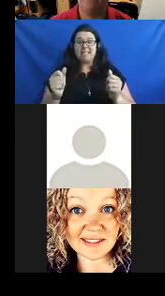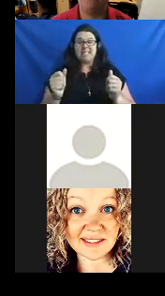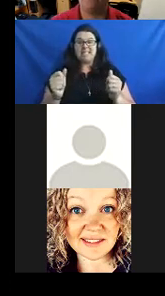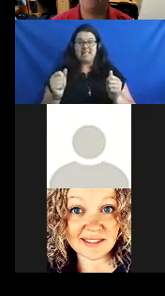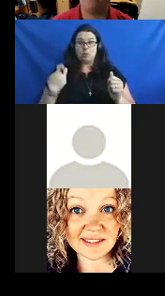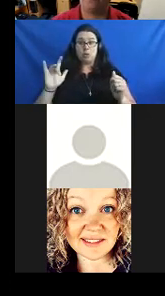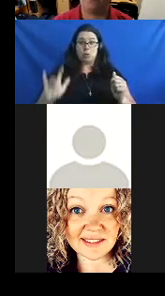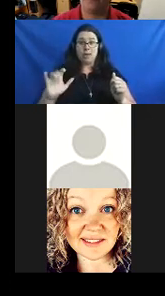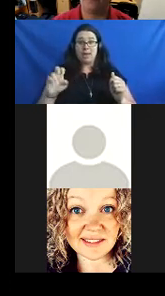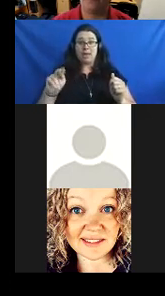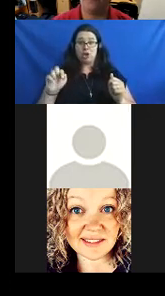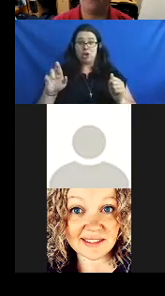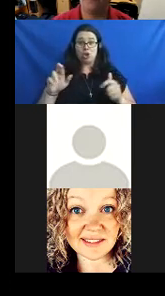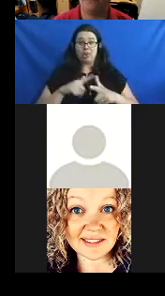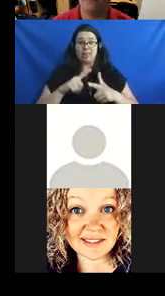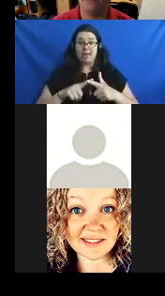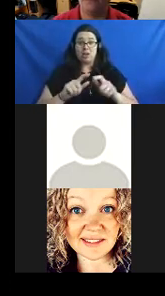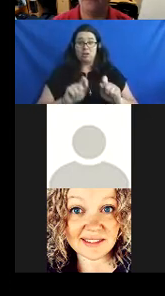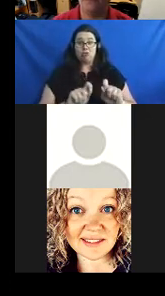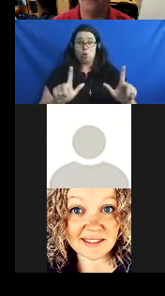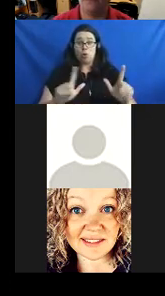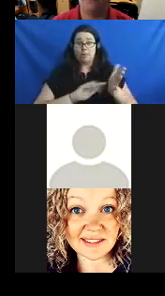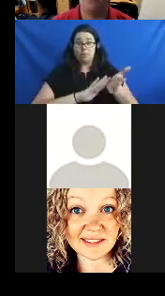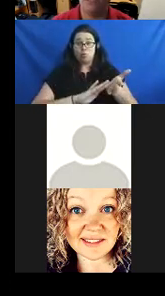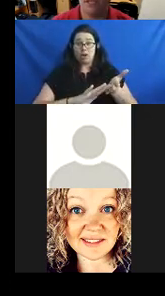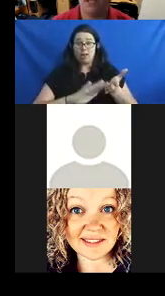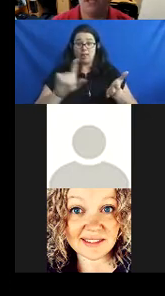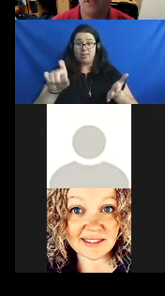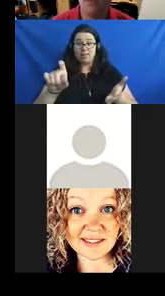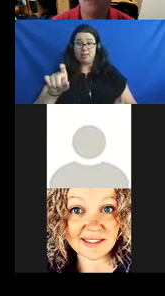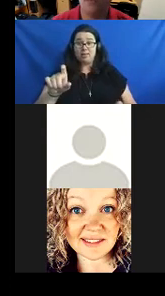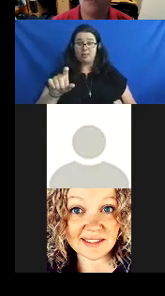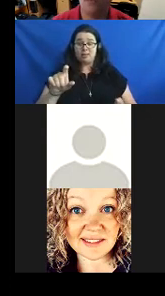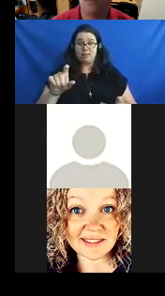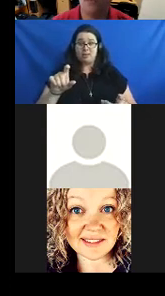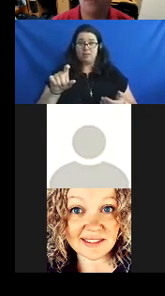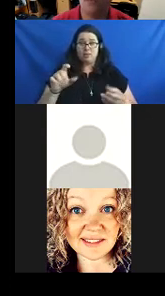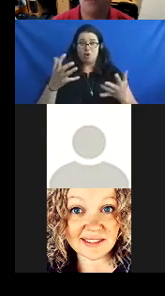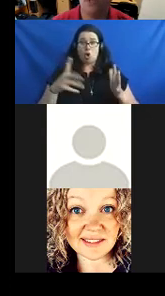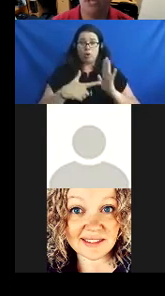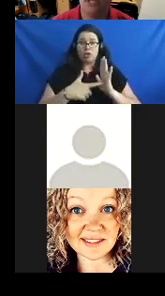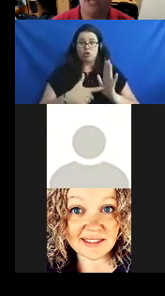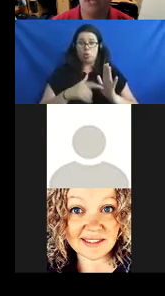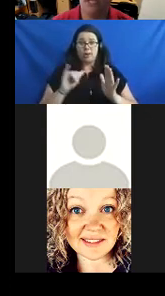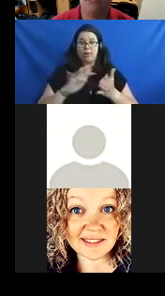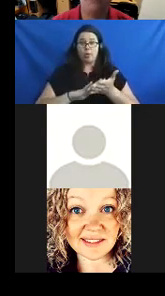AS SOON AS YOU HIT "ENTER" IT WAS PLACED AND ALREADY SHOWING IT IN BRAILLE.